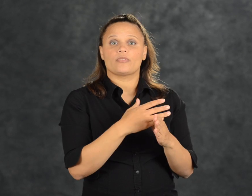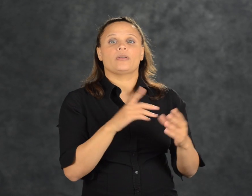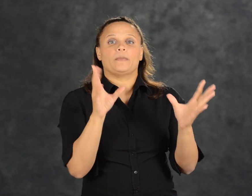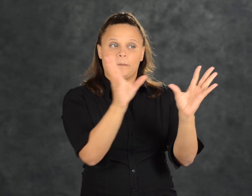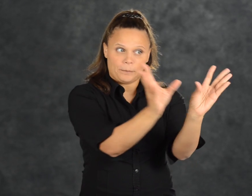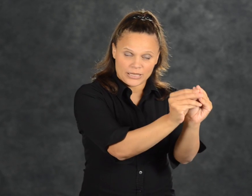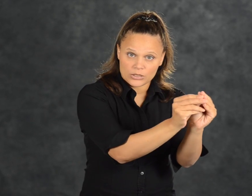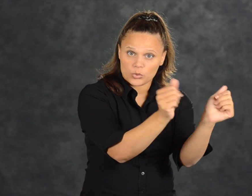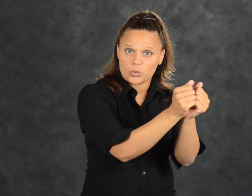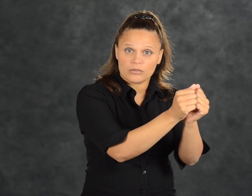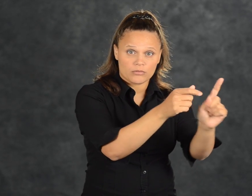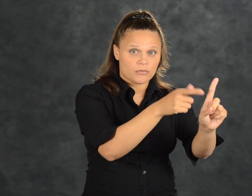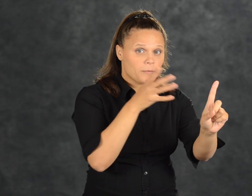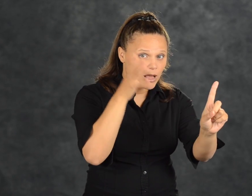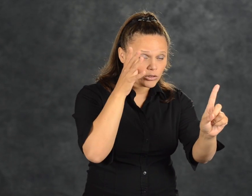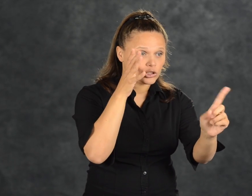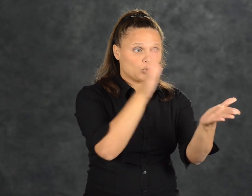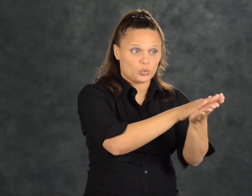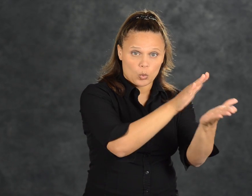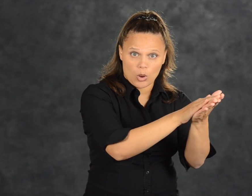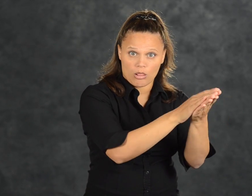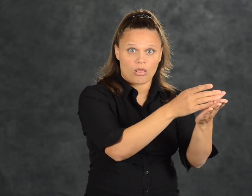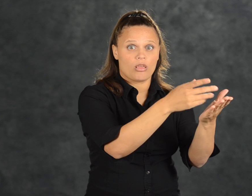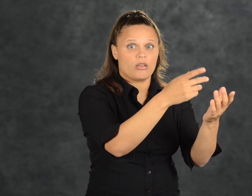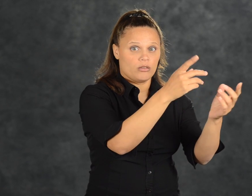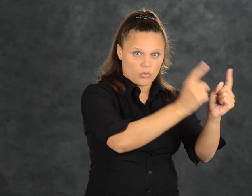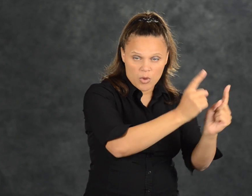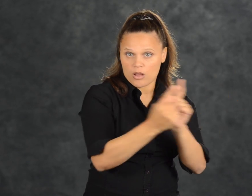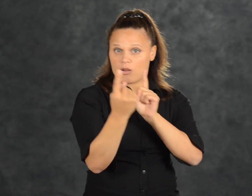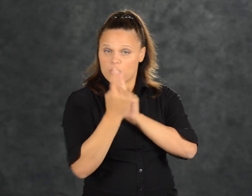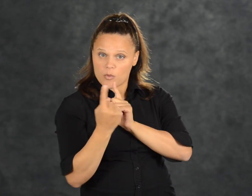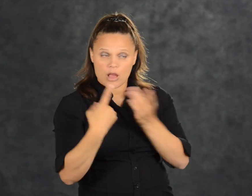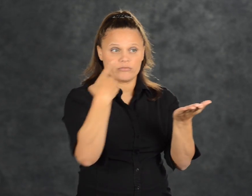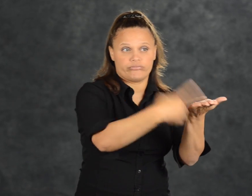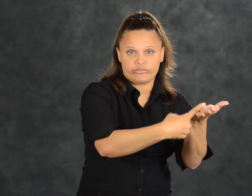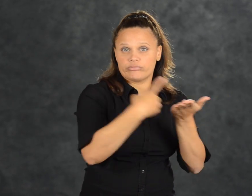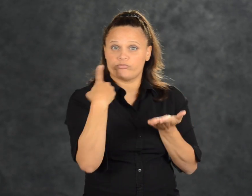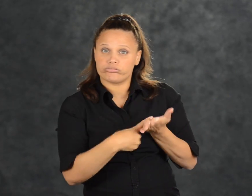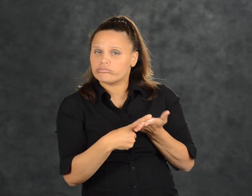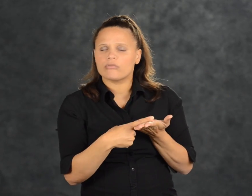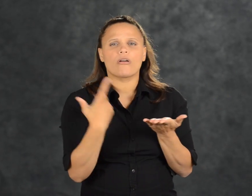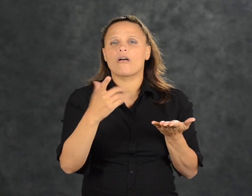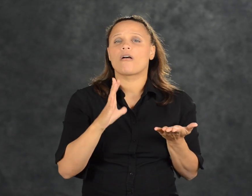(2) meet with the parent and school district representatives